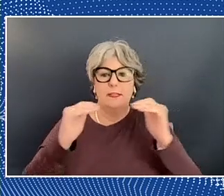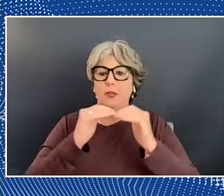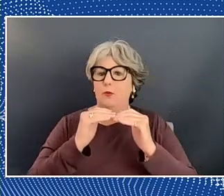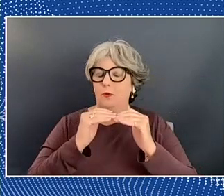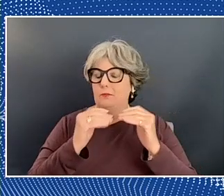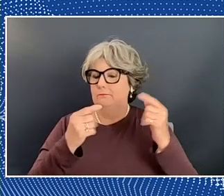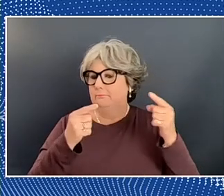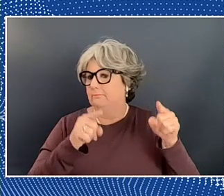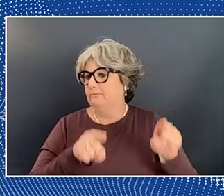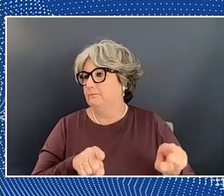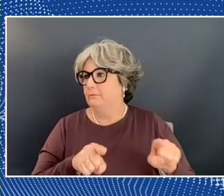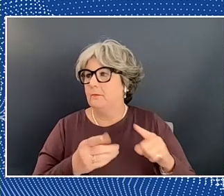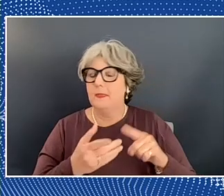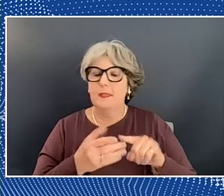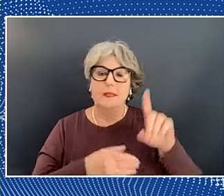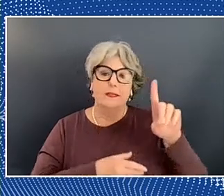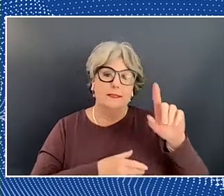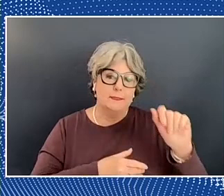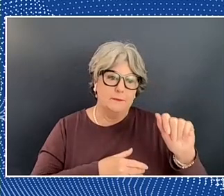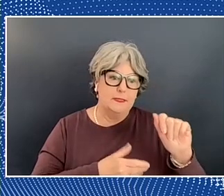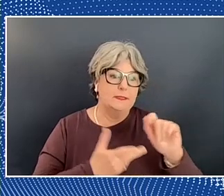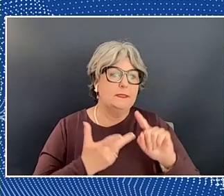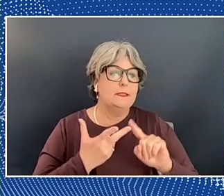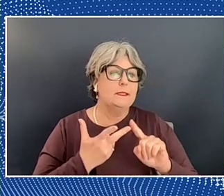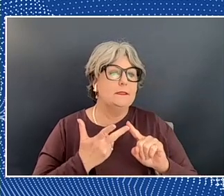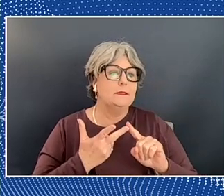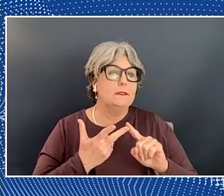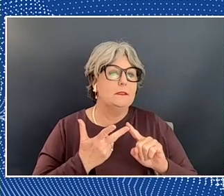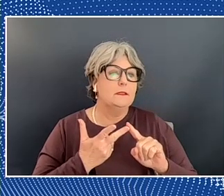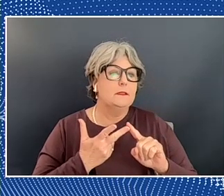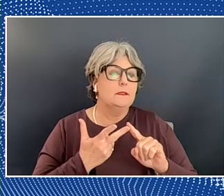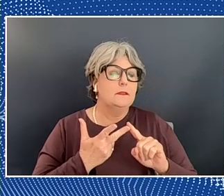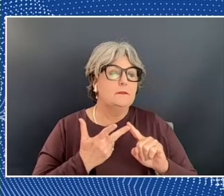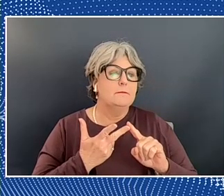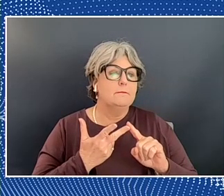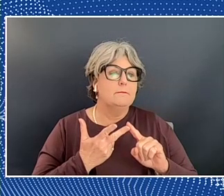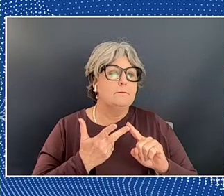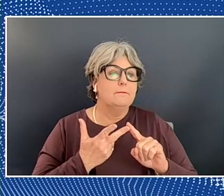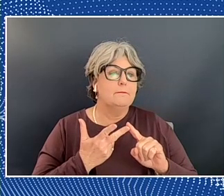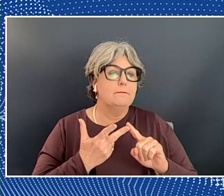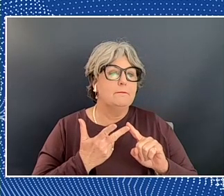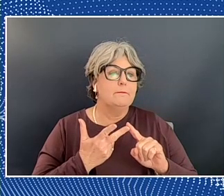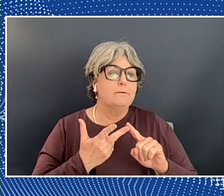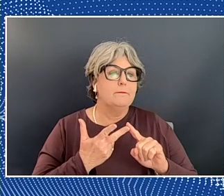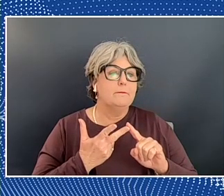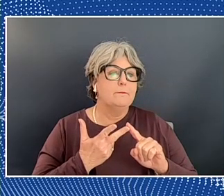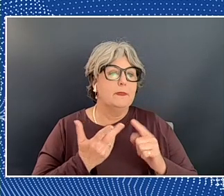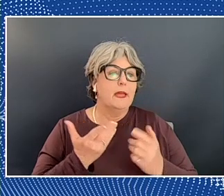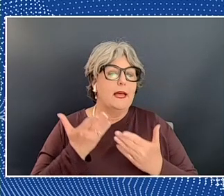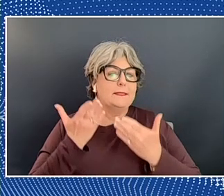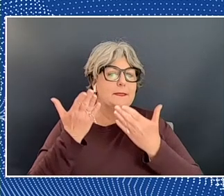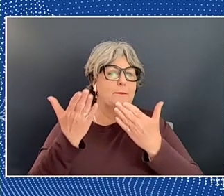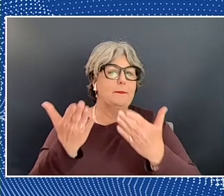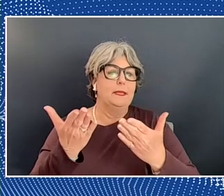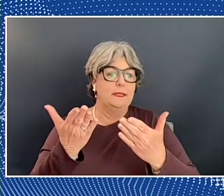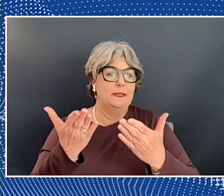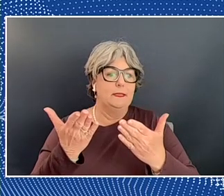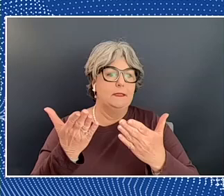We've talked about disabilities, but second what folks have said there as well. We- I submitted this proposal during the